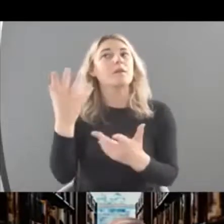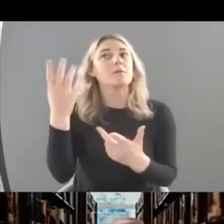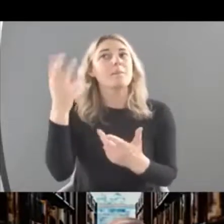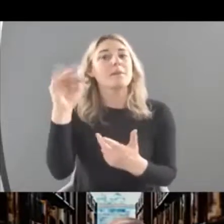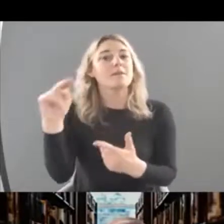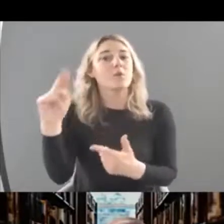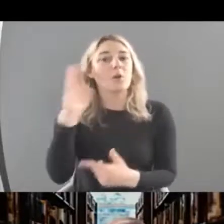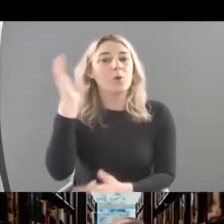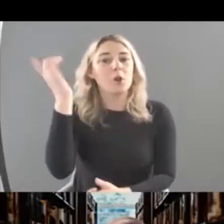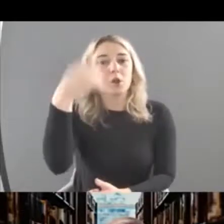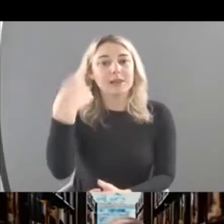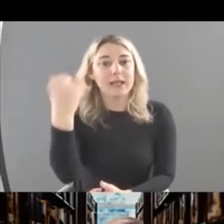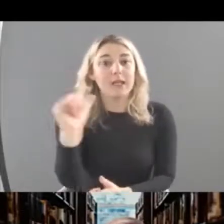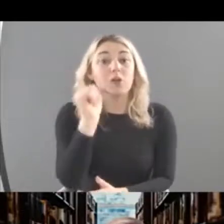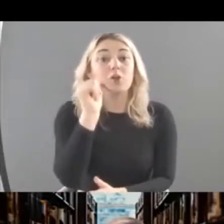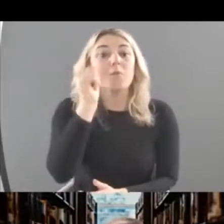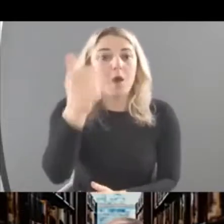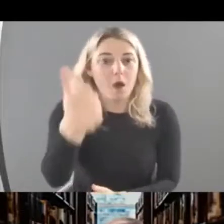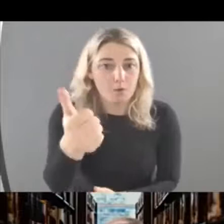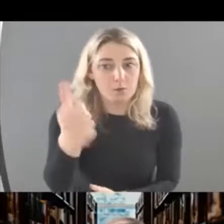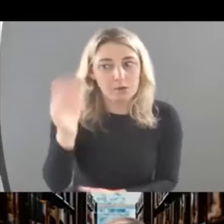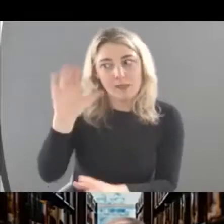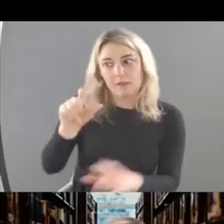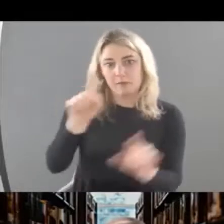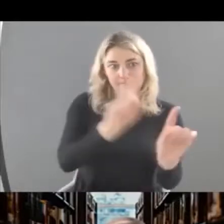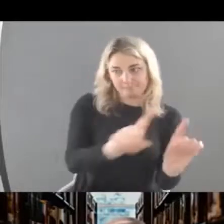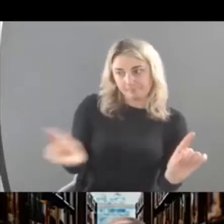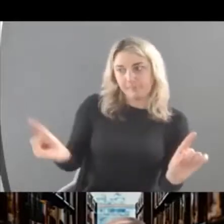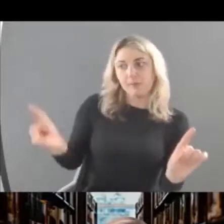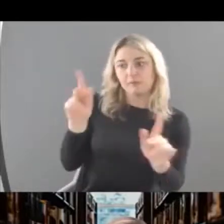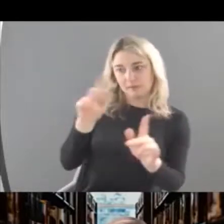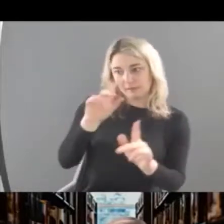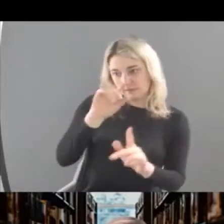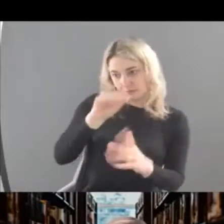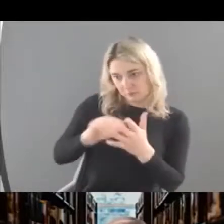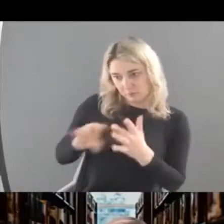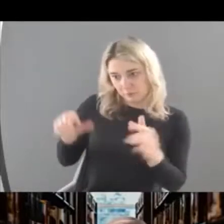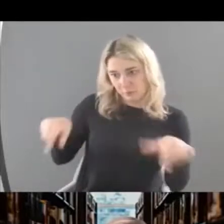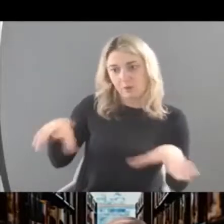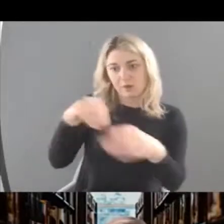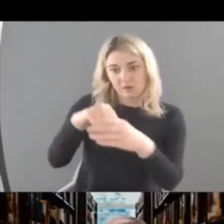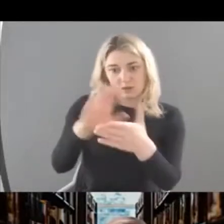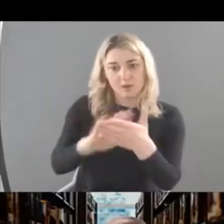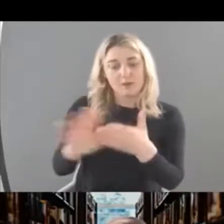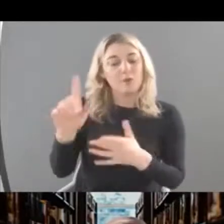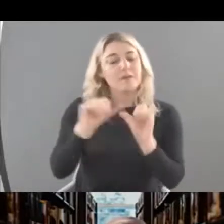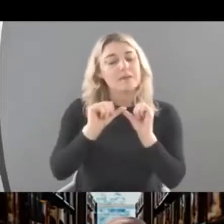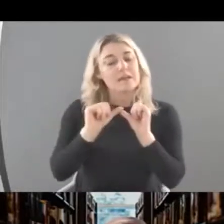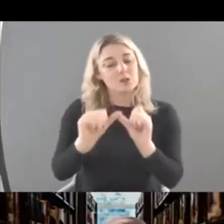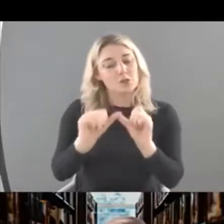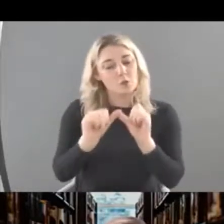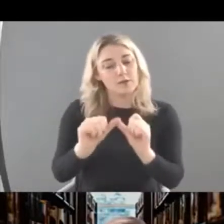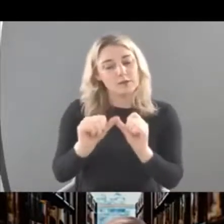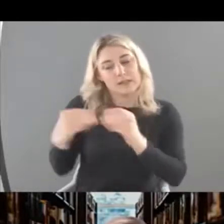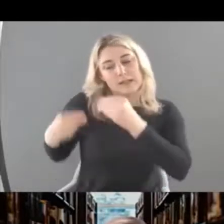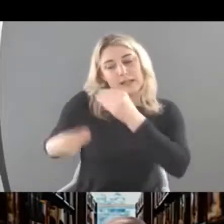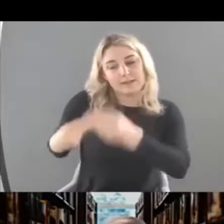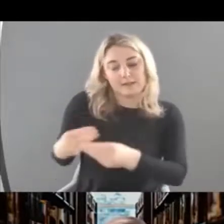And so there is a need to talk about this sort of enduring legacy of race. That we need to confront